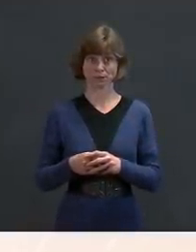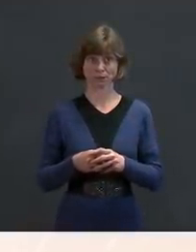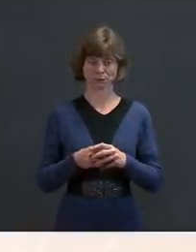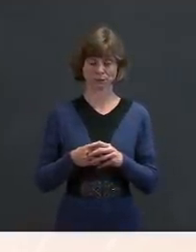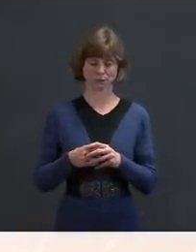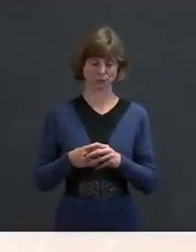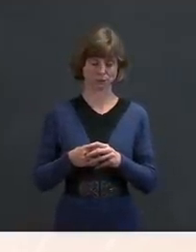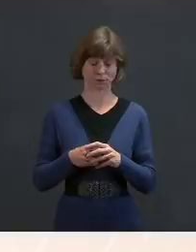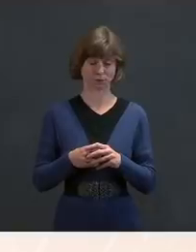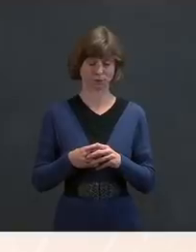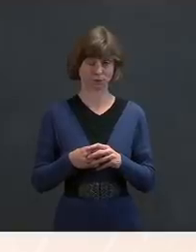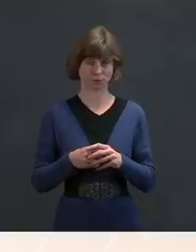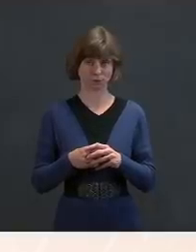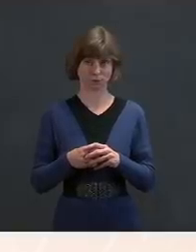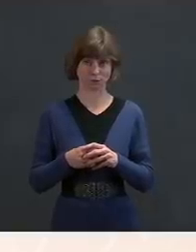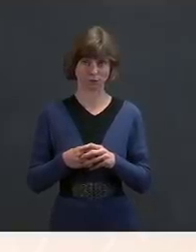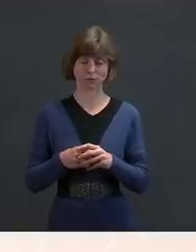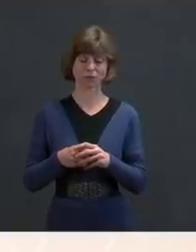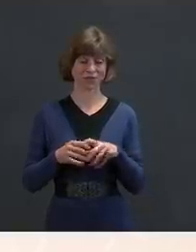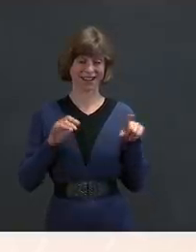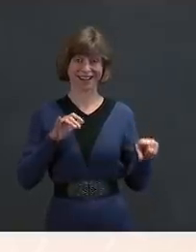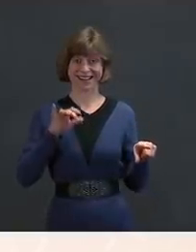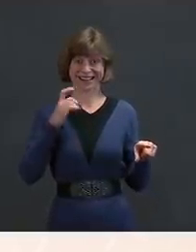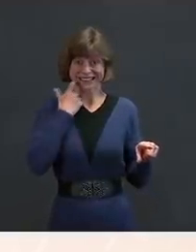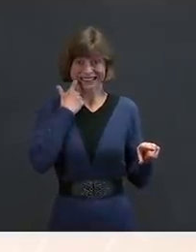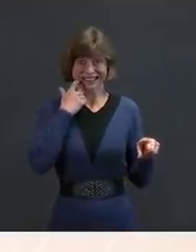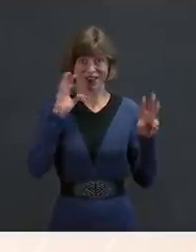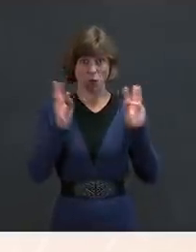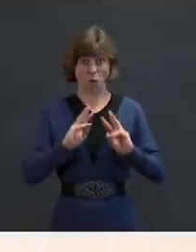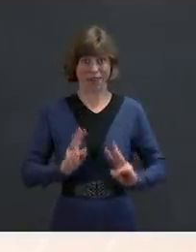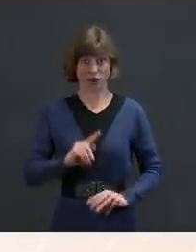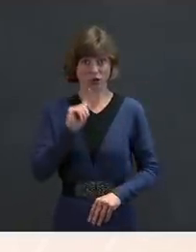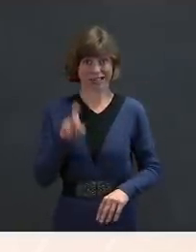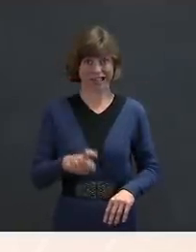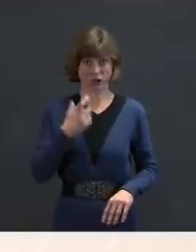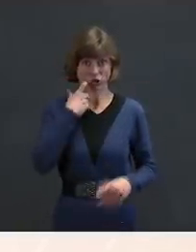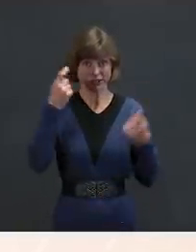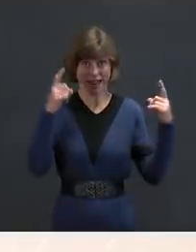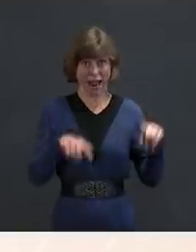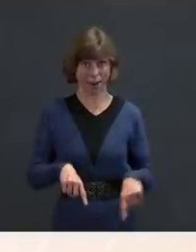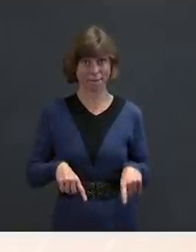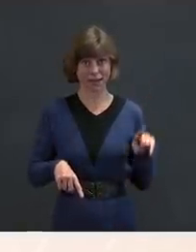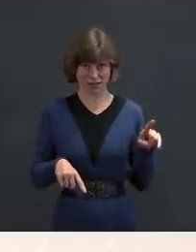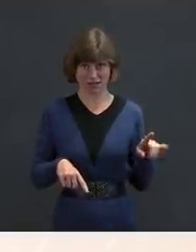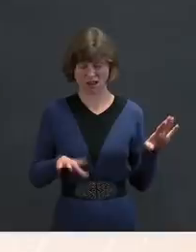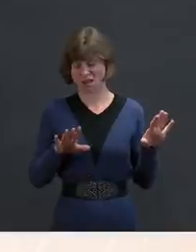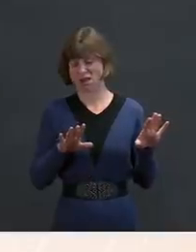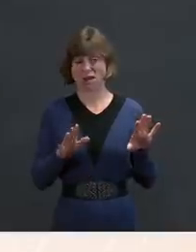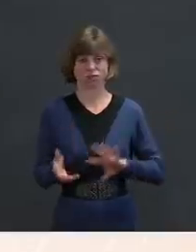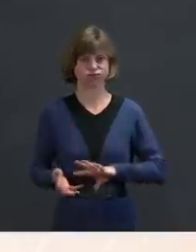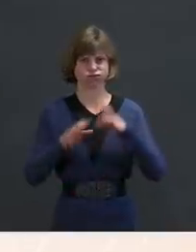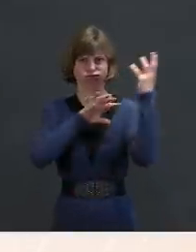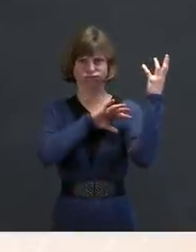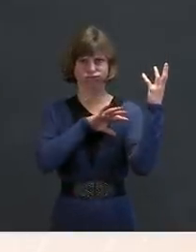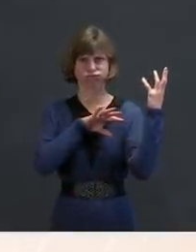The extraordinary weather that Texas suffered, and to which the President responded with such urgency,